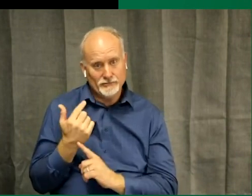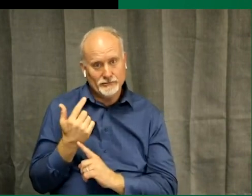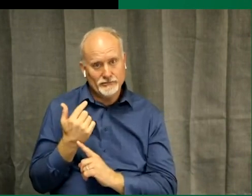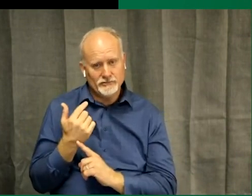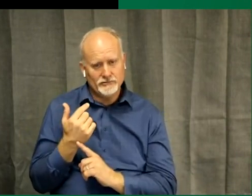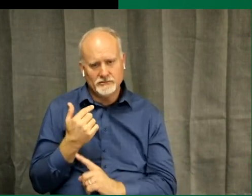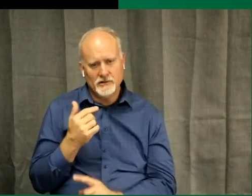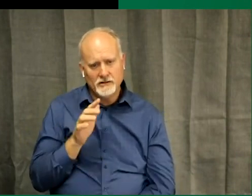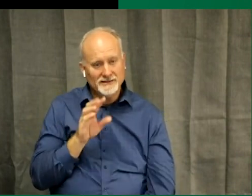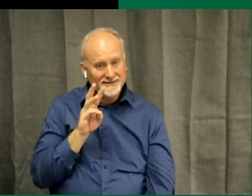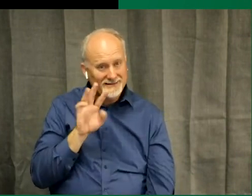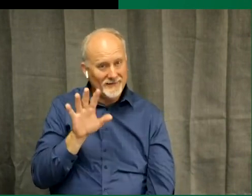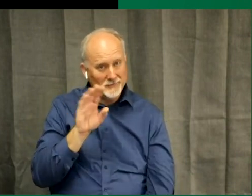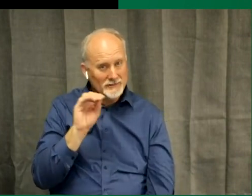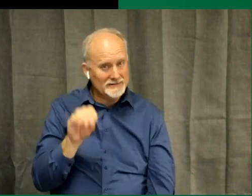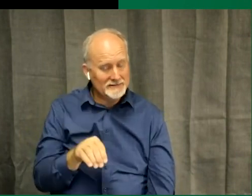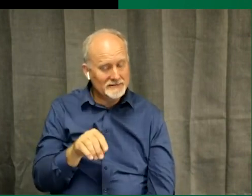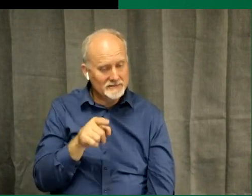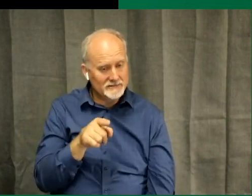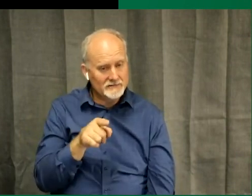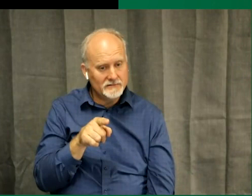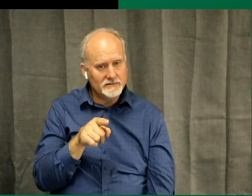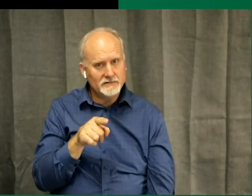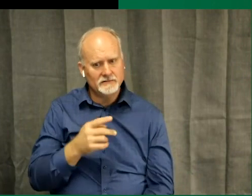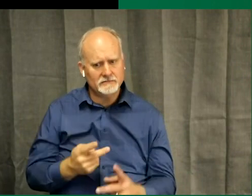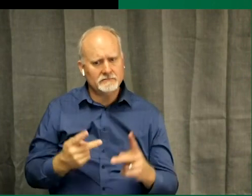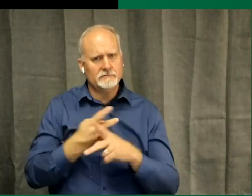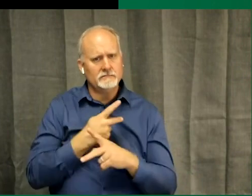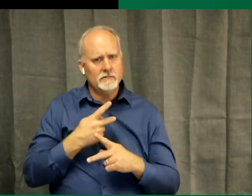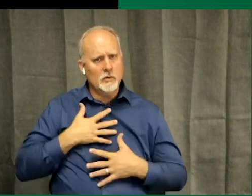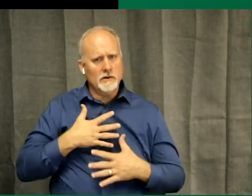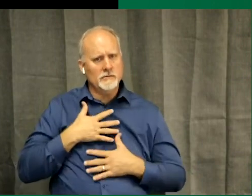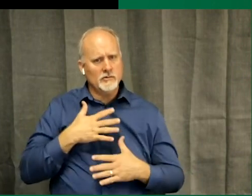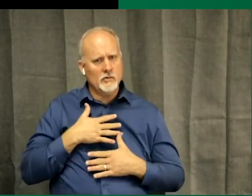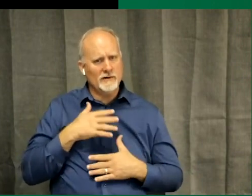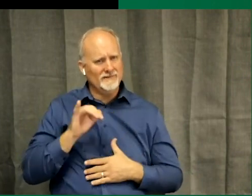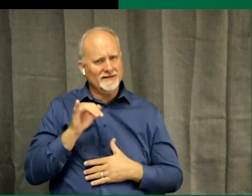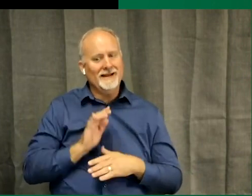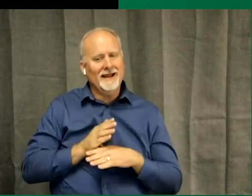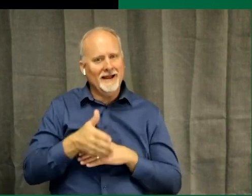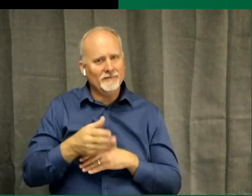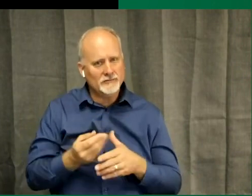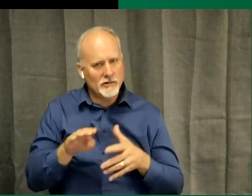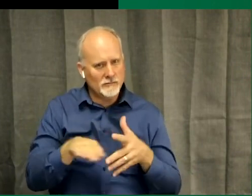roughly 65 um increase in respiratory infections from after spring break to before spring break